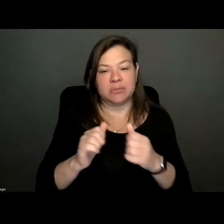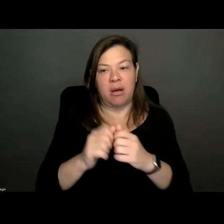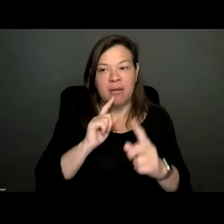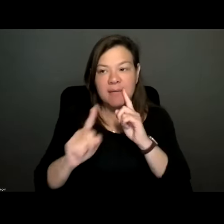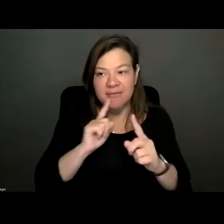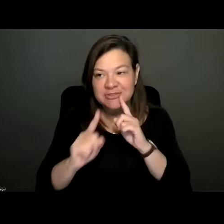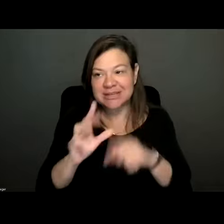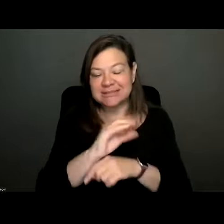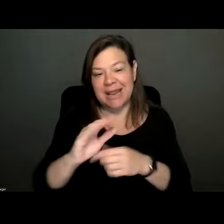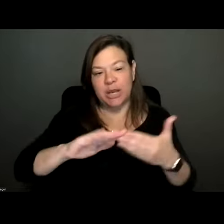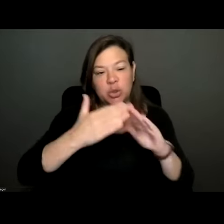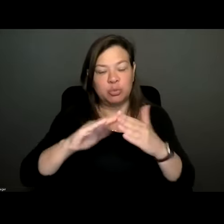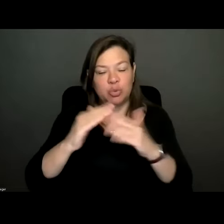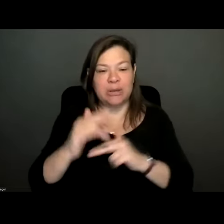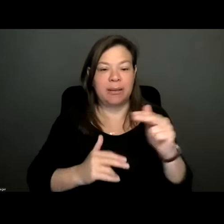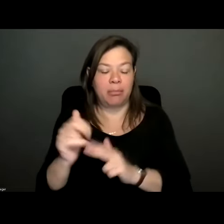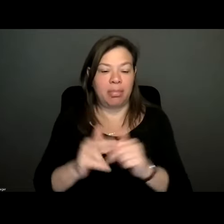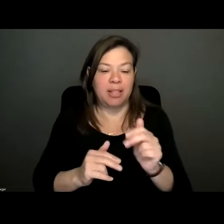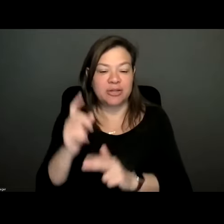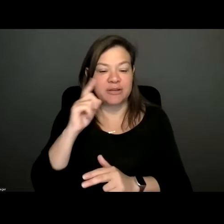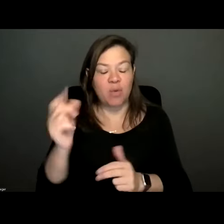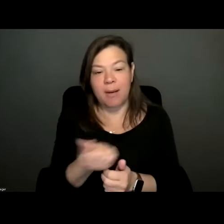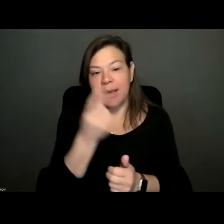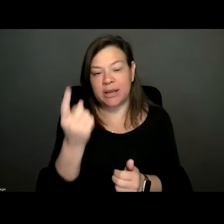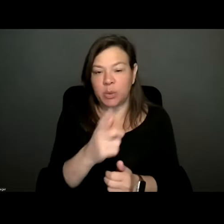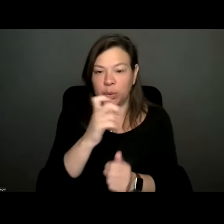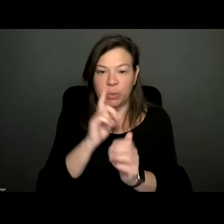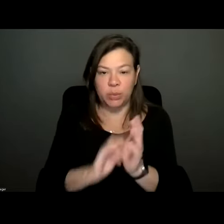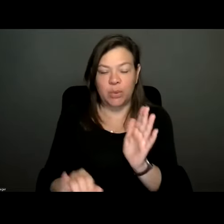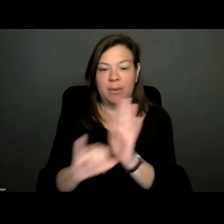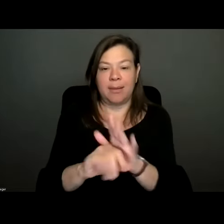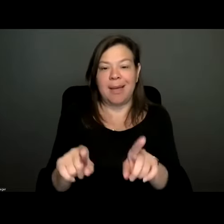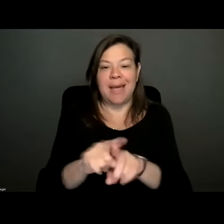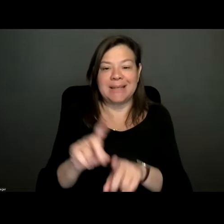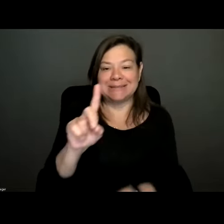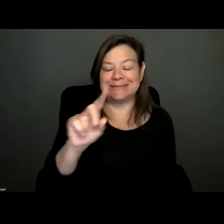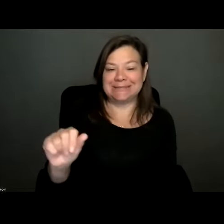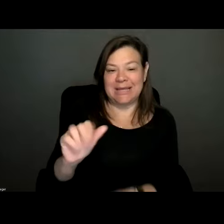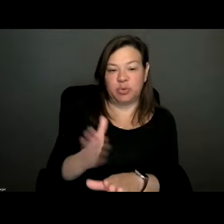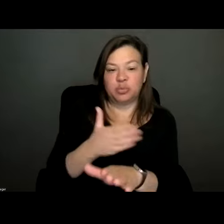and community building for anyone who identifies as a disabled musician.